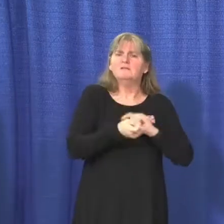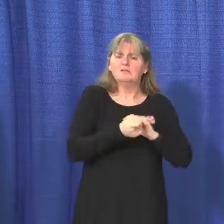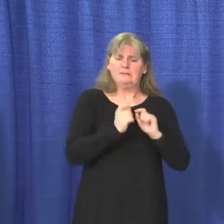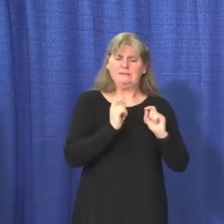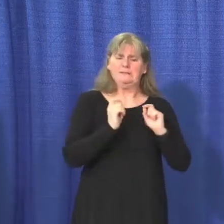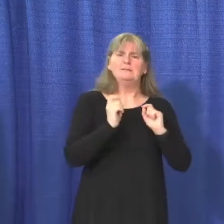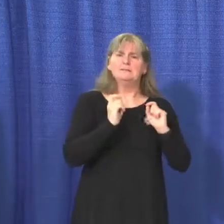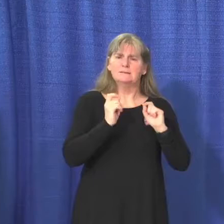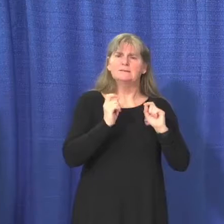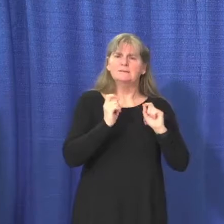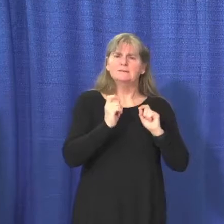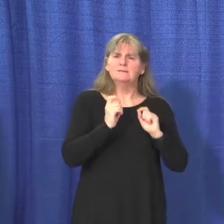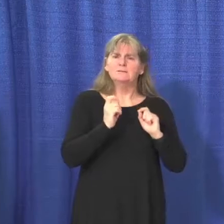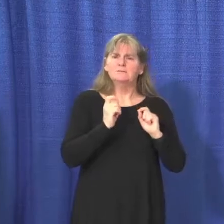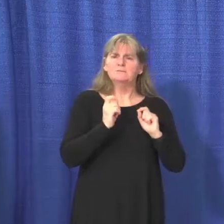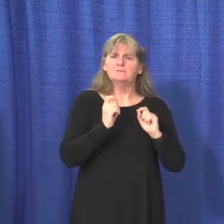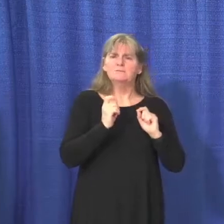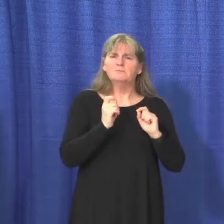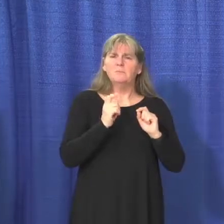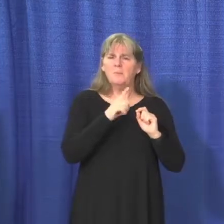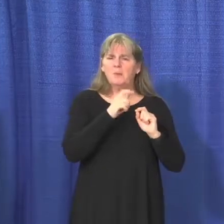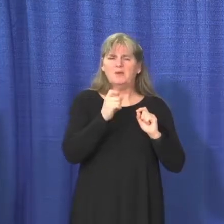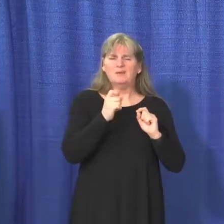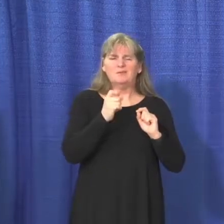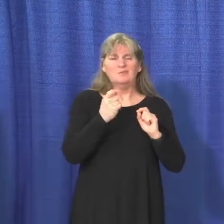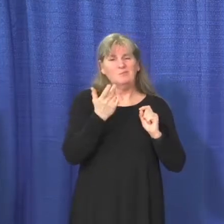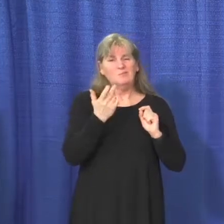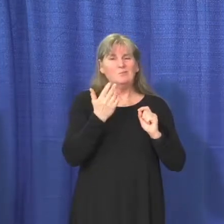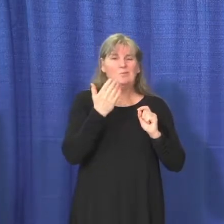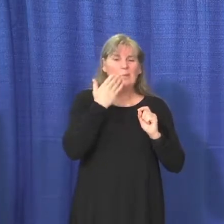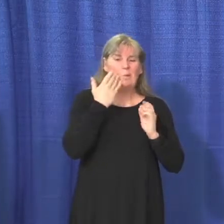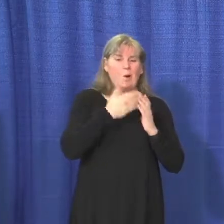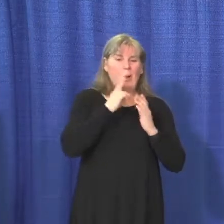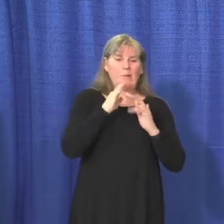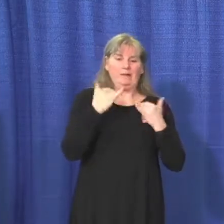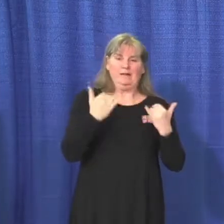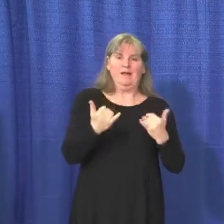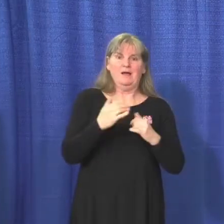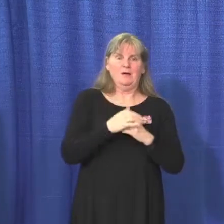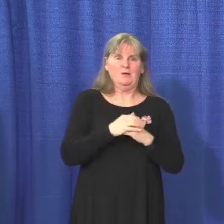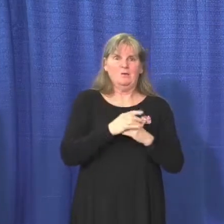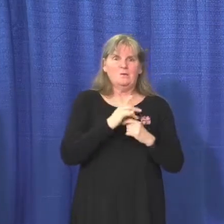reality of where we are today because there was absolutely no crystal ball in terms of what we